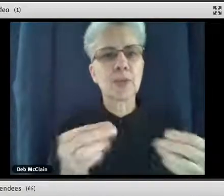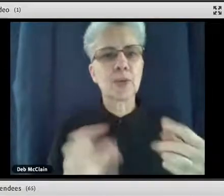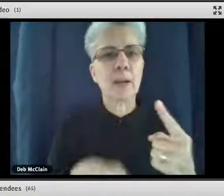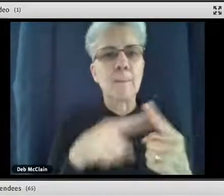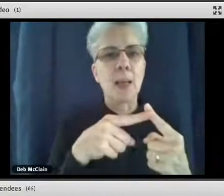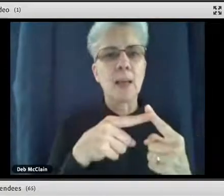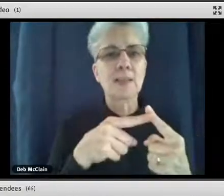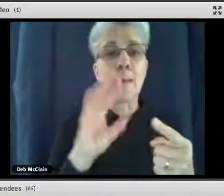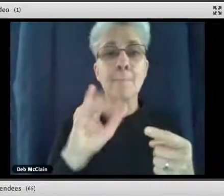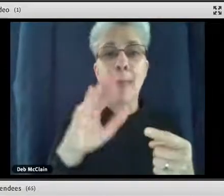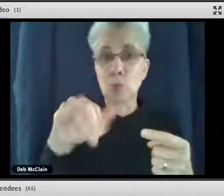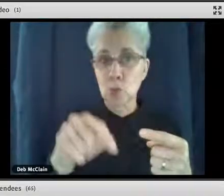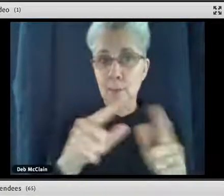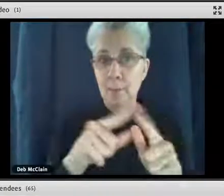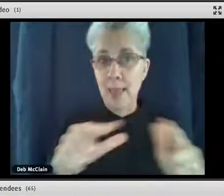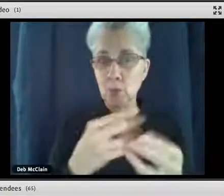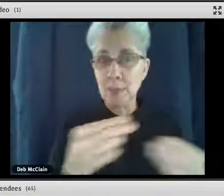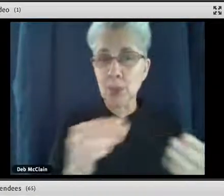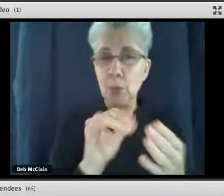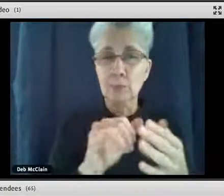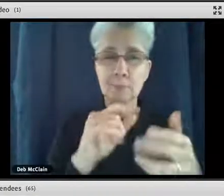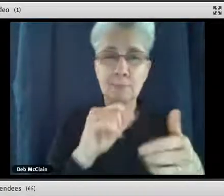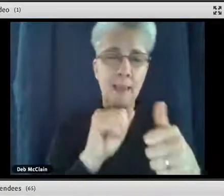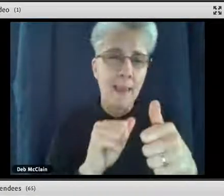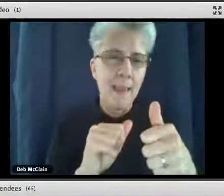language material and manuscript language material.